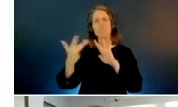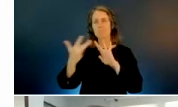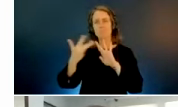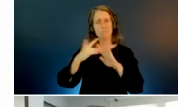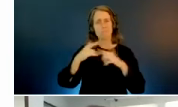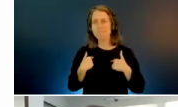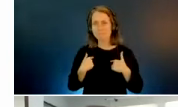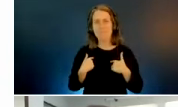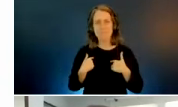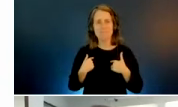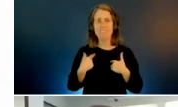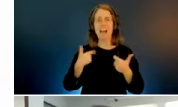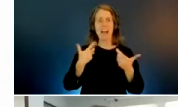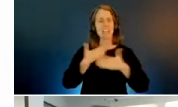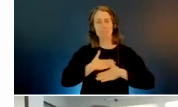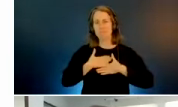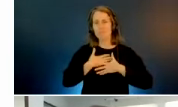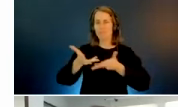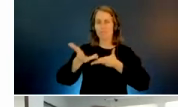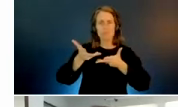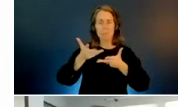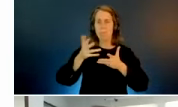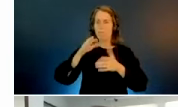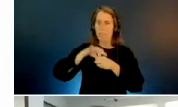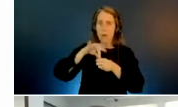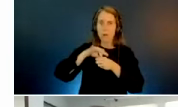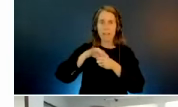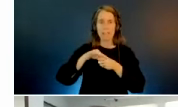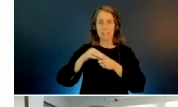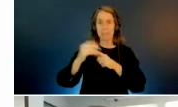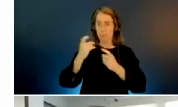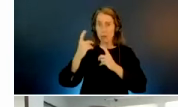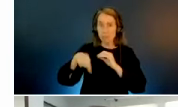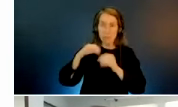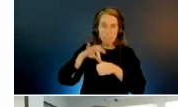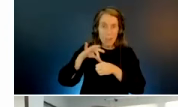voting if you have questions i'm happy to answer them i'm happy to go through and talk about the